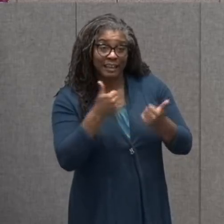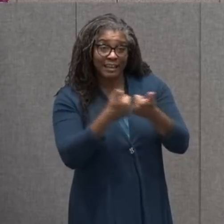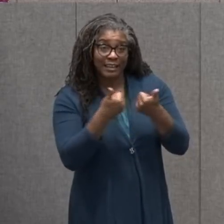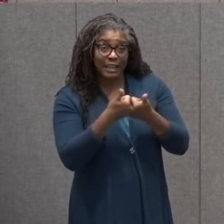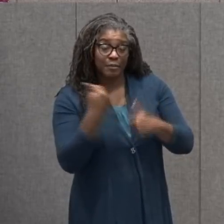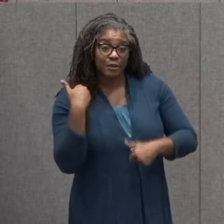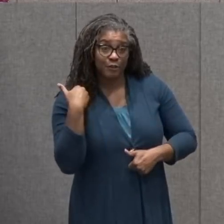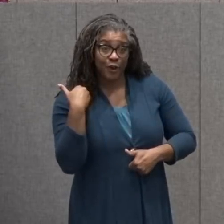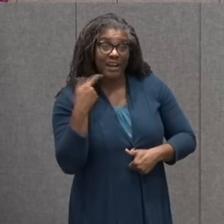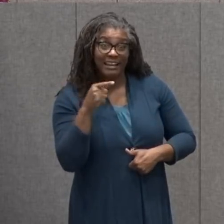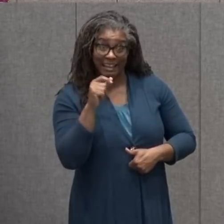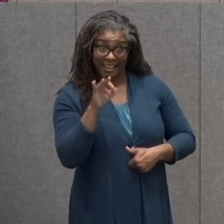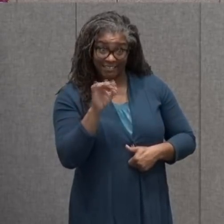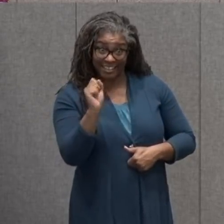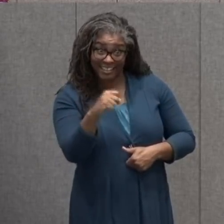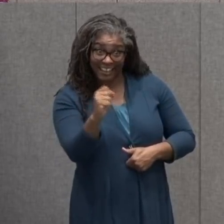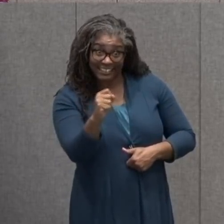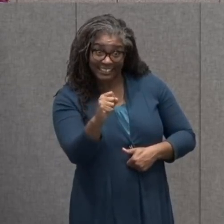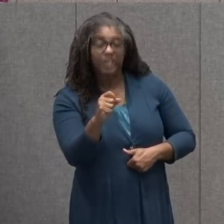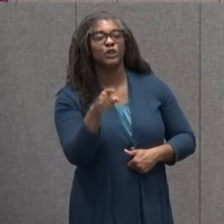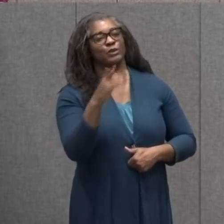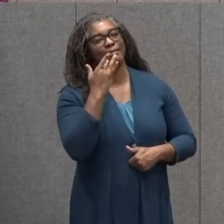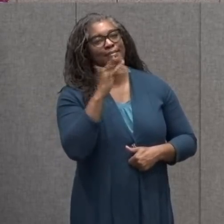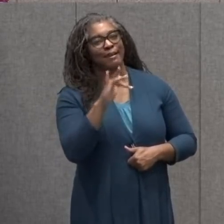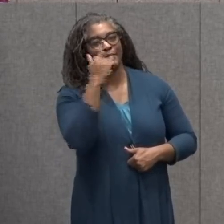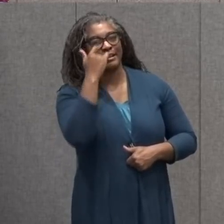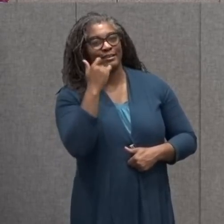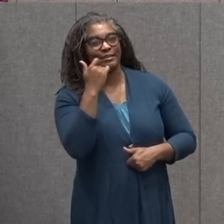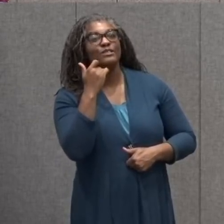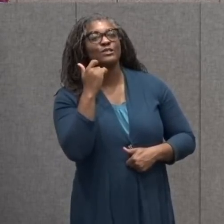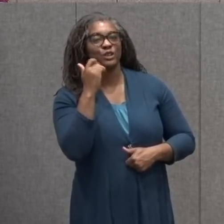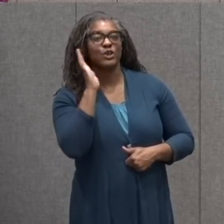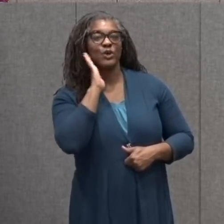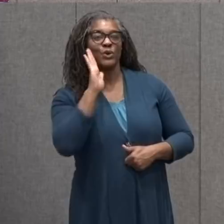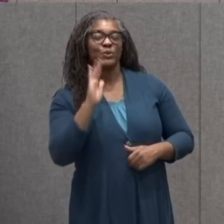because you're gonna get to play it again today. And if you haven't, you're also in luck